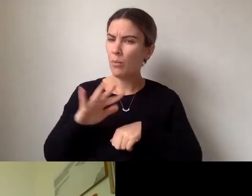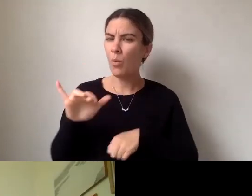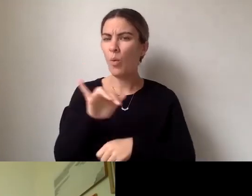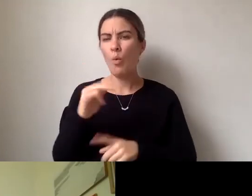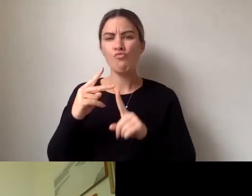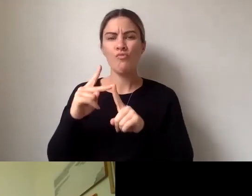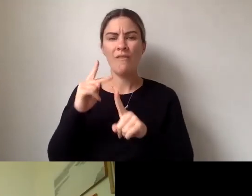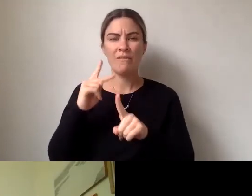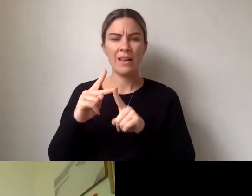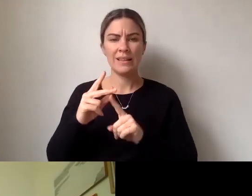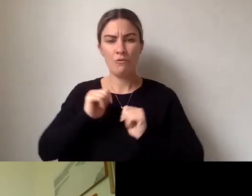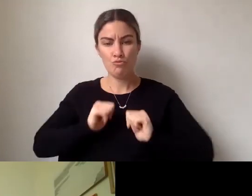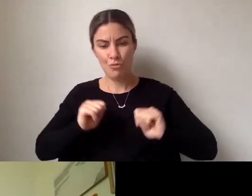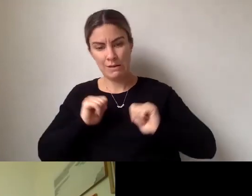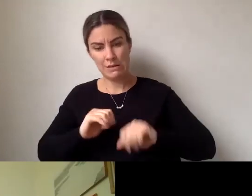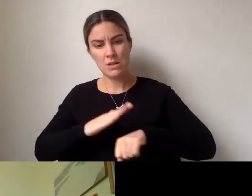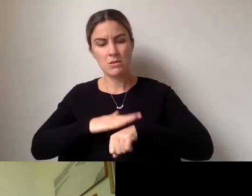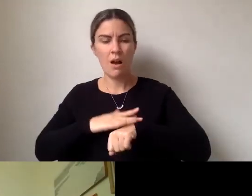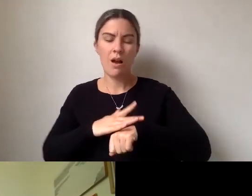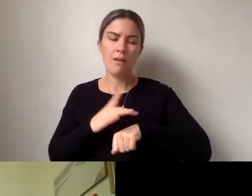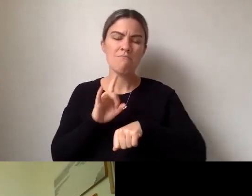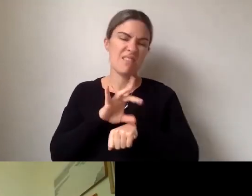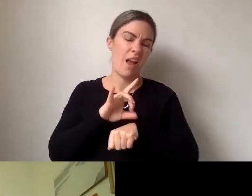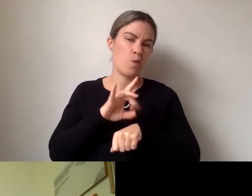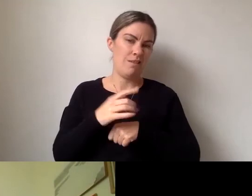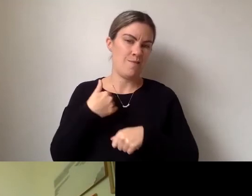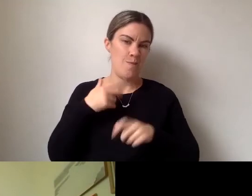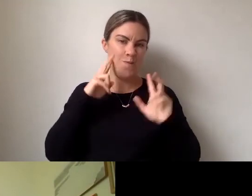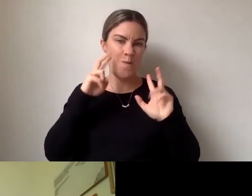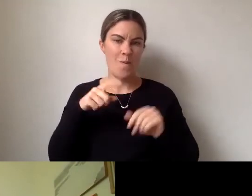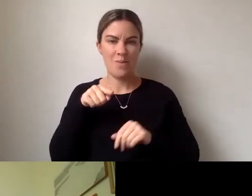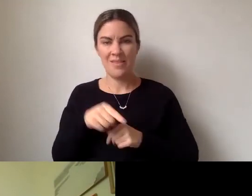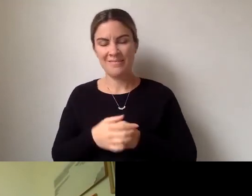what we call it in the counselling and those kind of professions, I